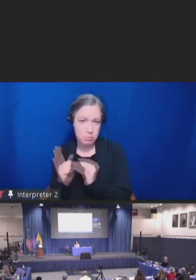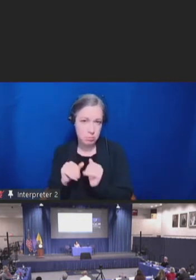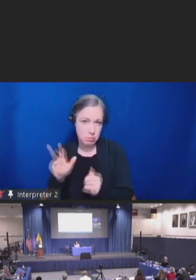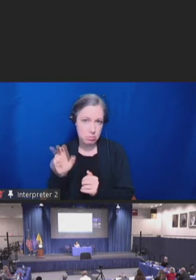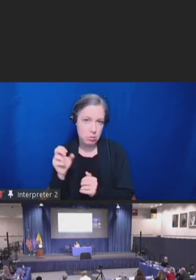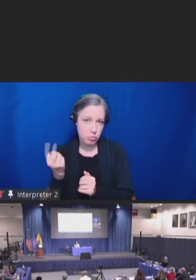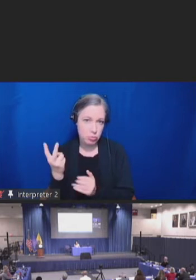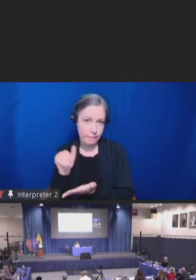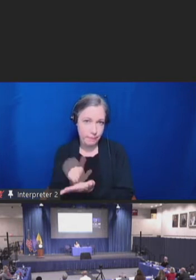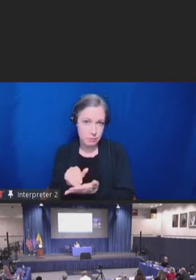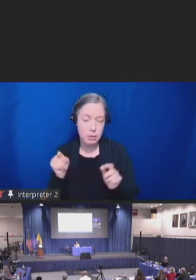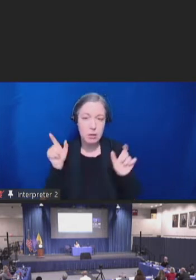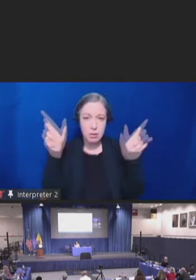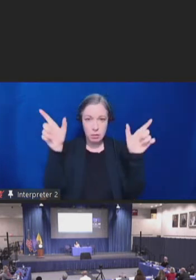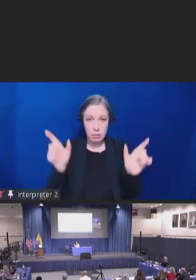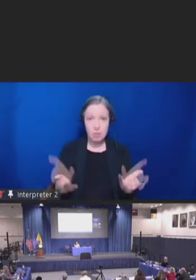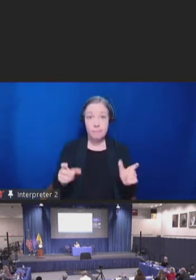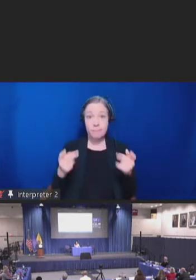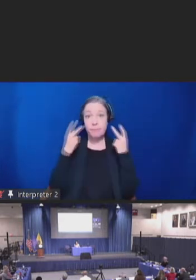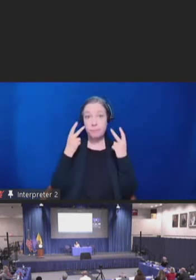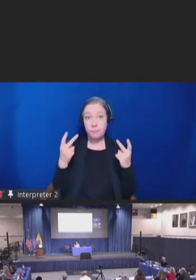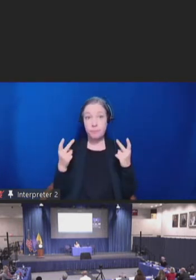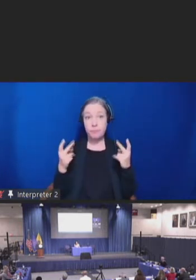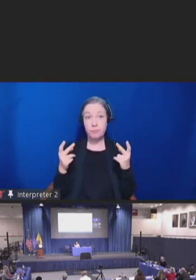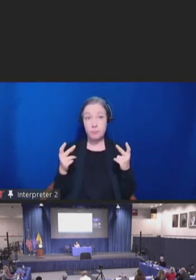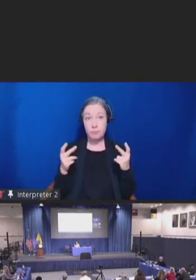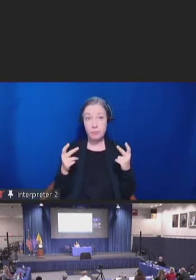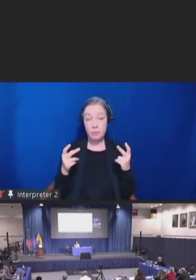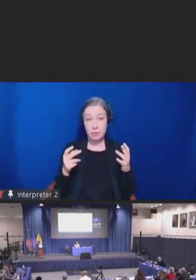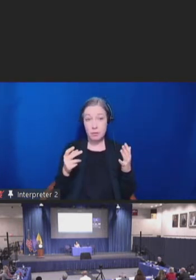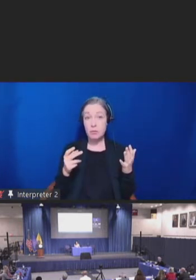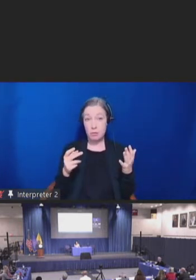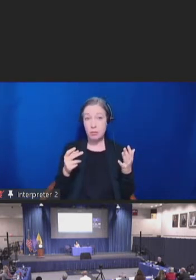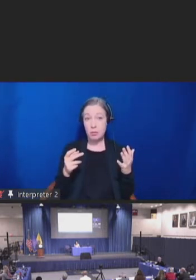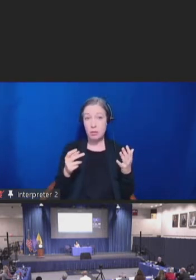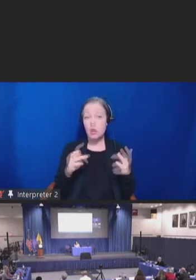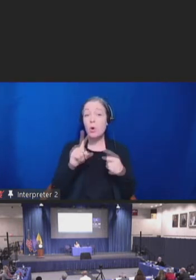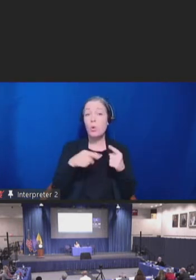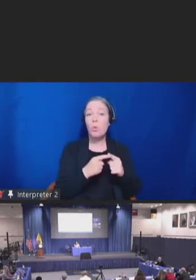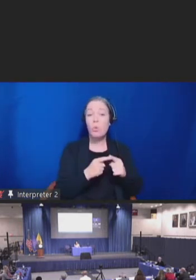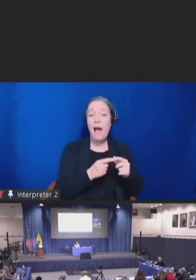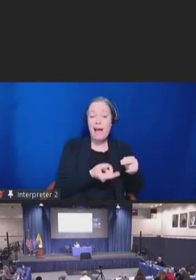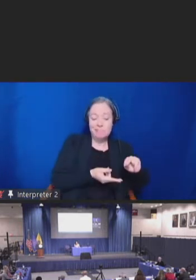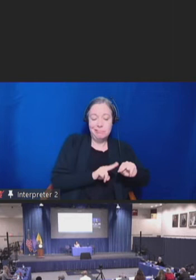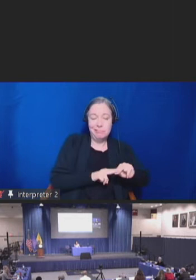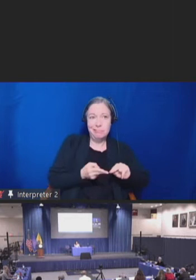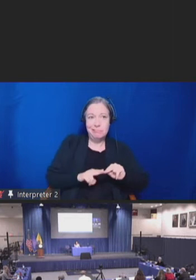And then as you can see, with increasing levels of aluminum there does appear to be increasing